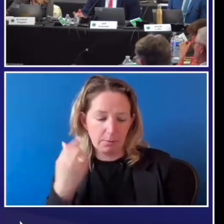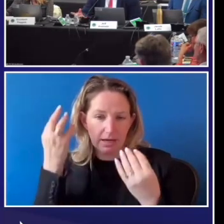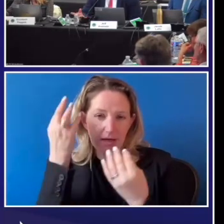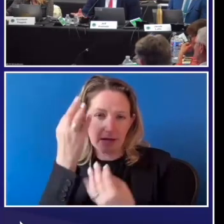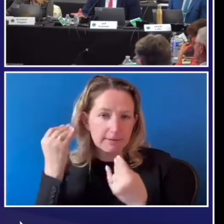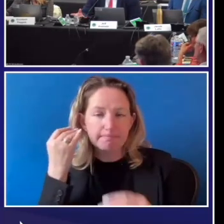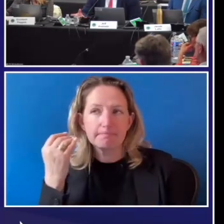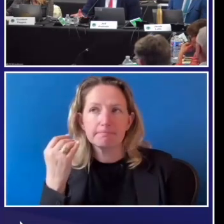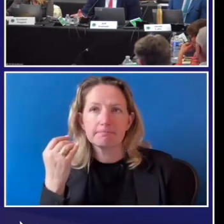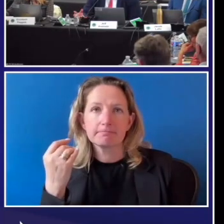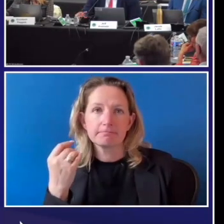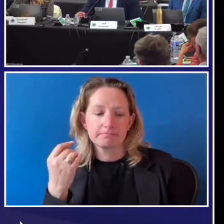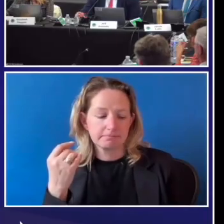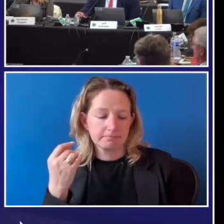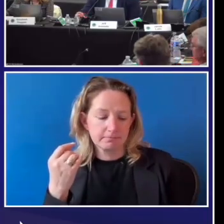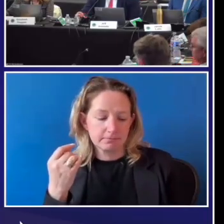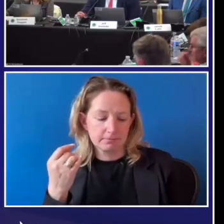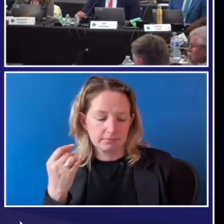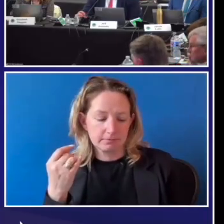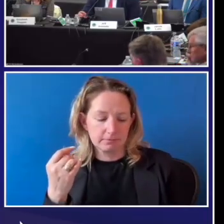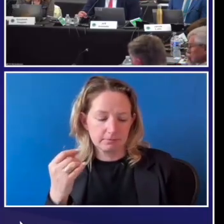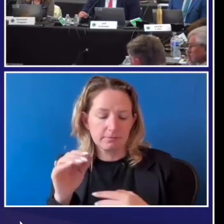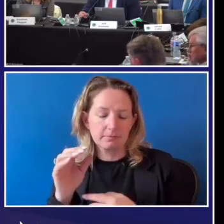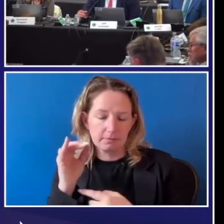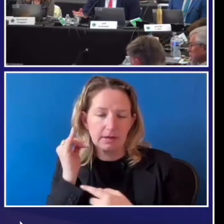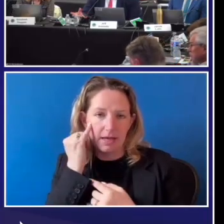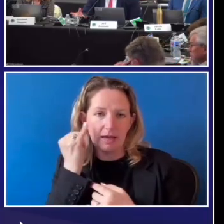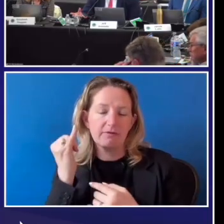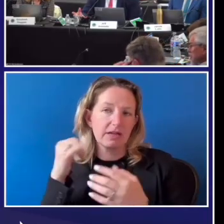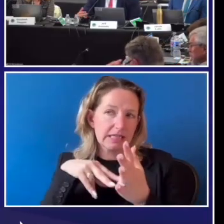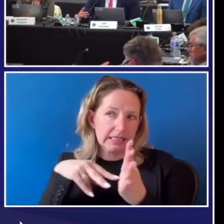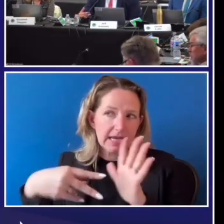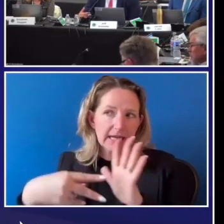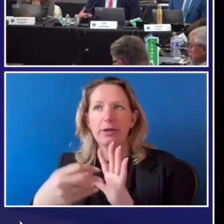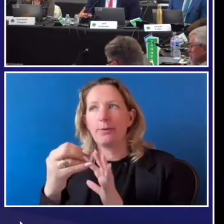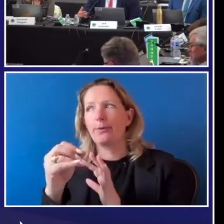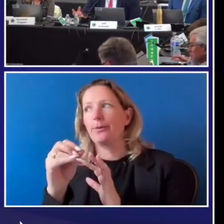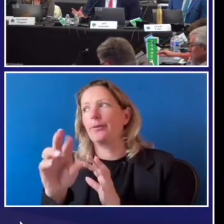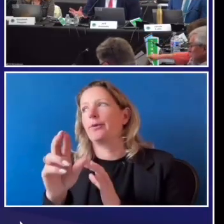there's an intention or where there's, there's a past link, but it's, you know, expired